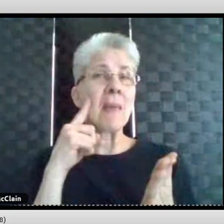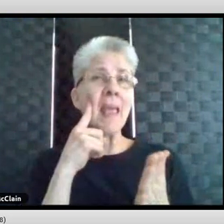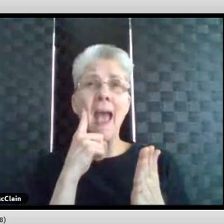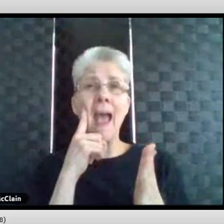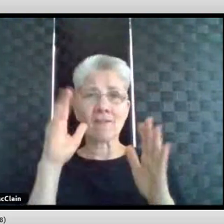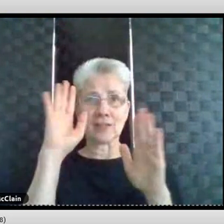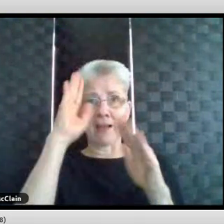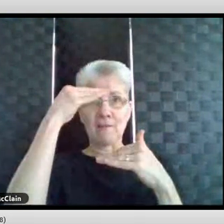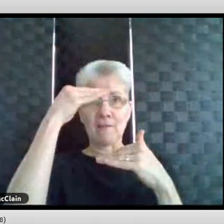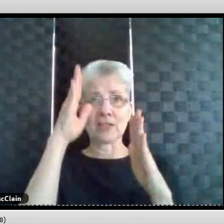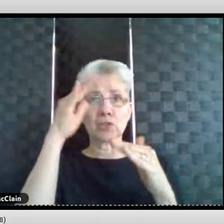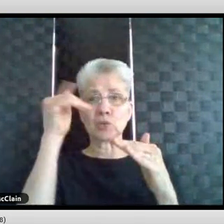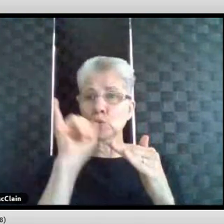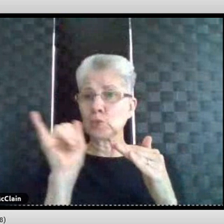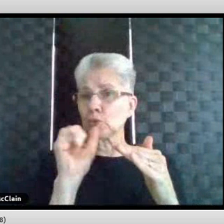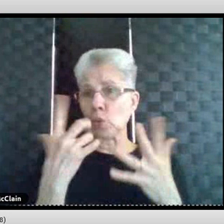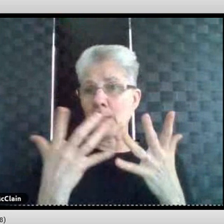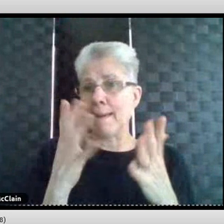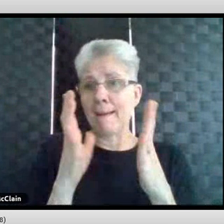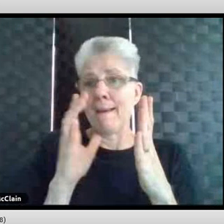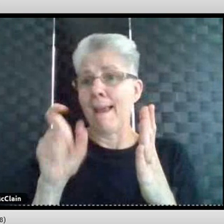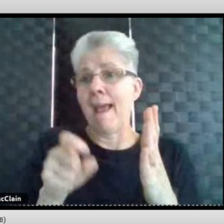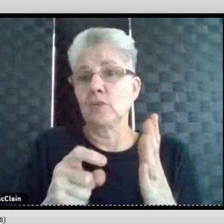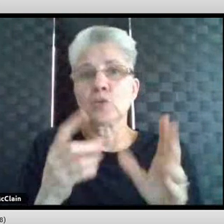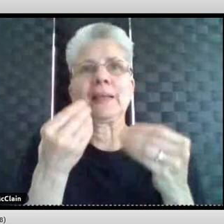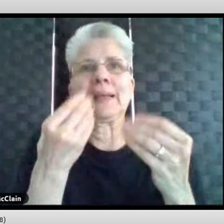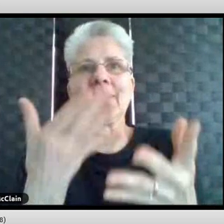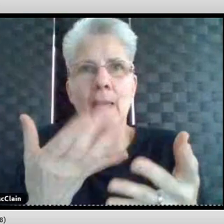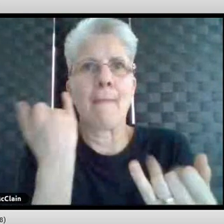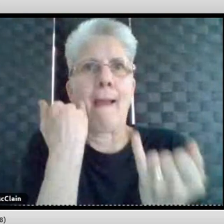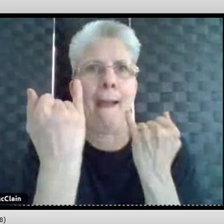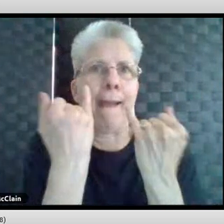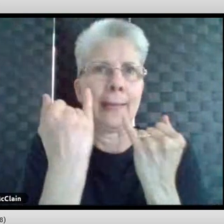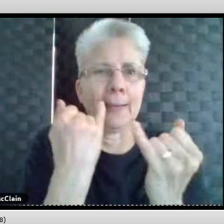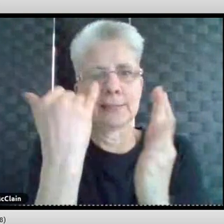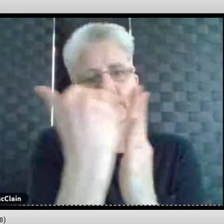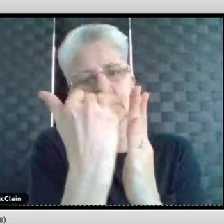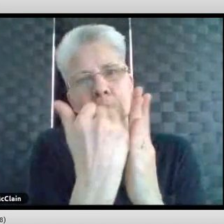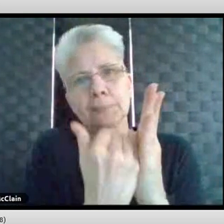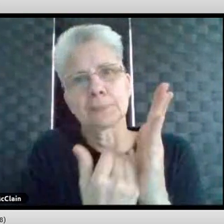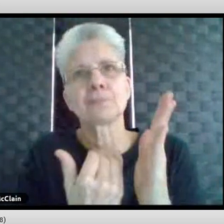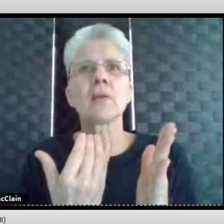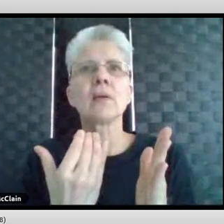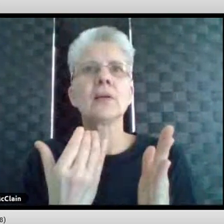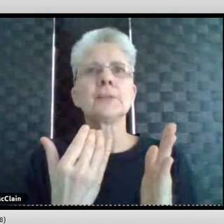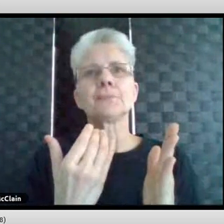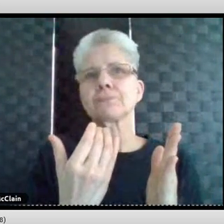So you might actually have to give them some sort of fluffy kinds of ideas of things